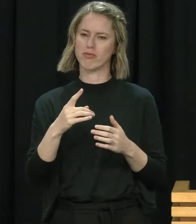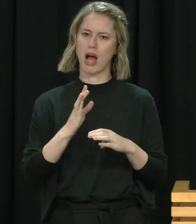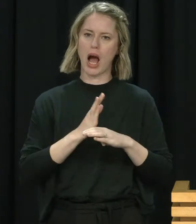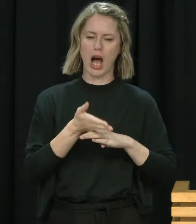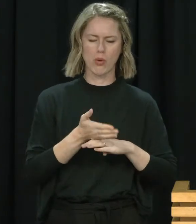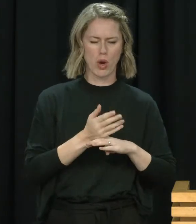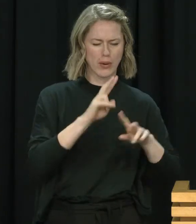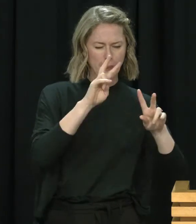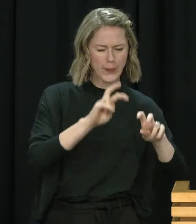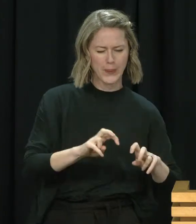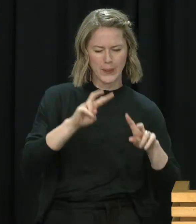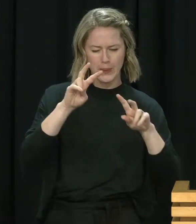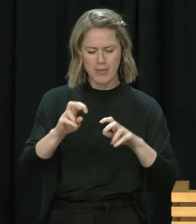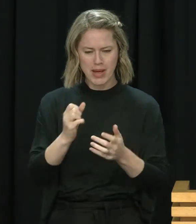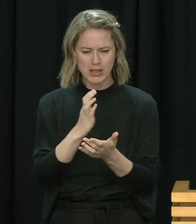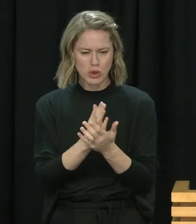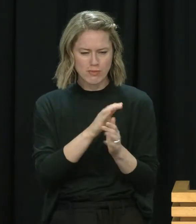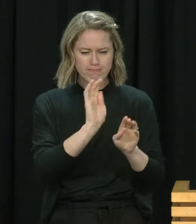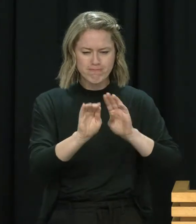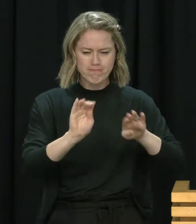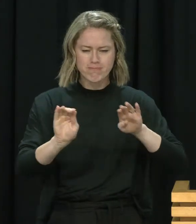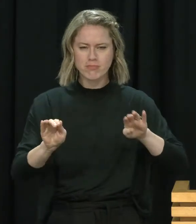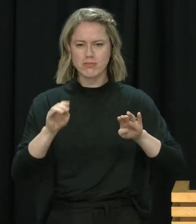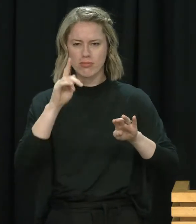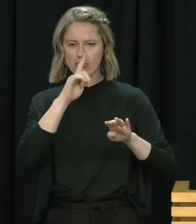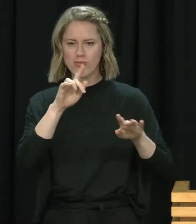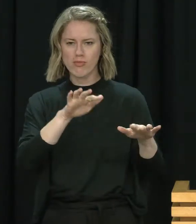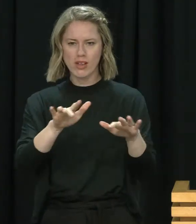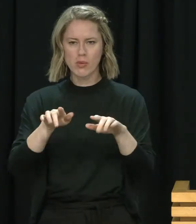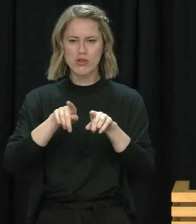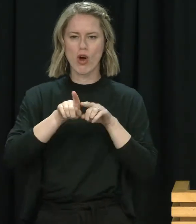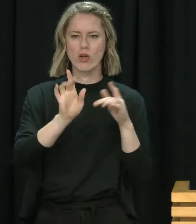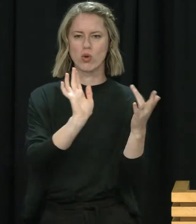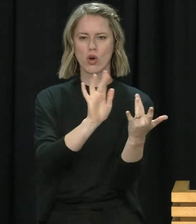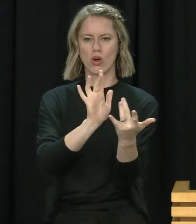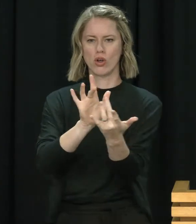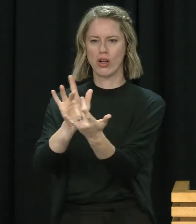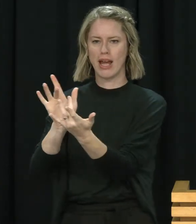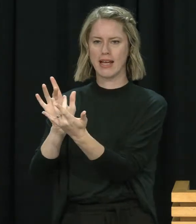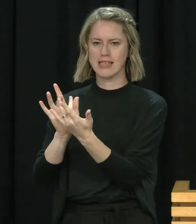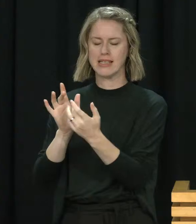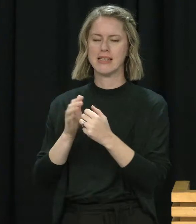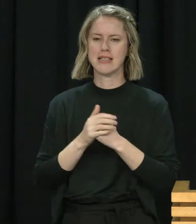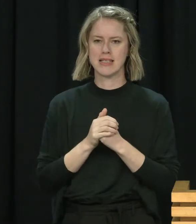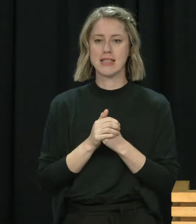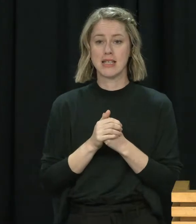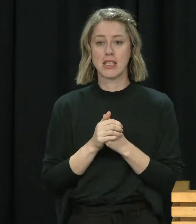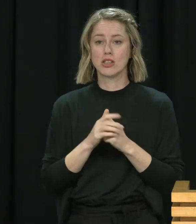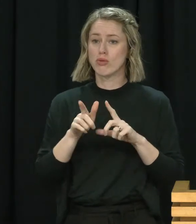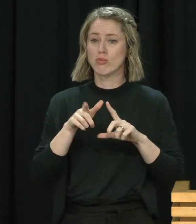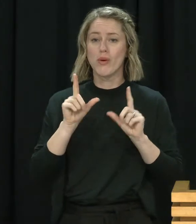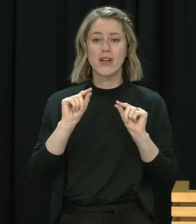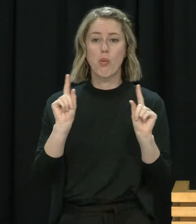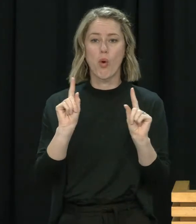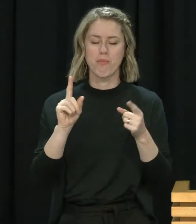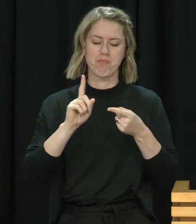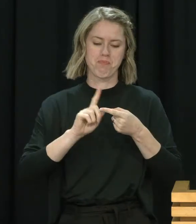active work has been done around those locations of interest just to make sure